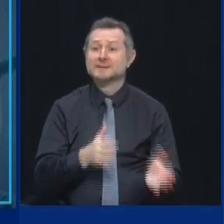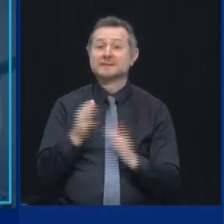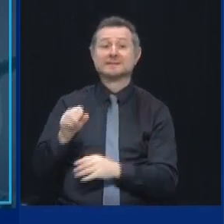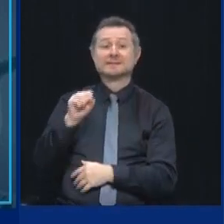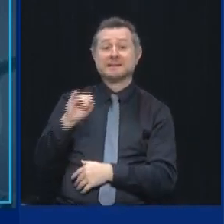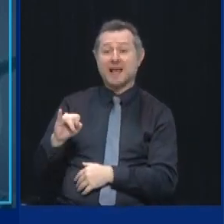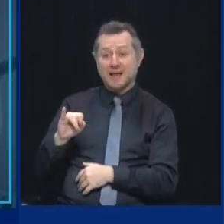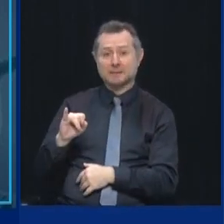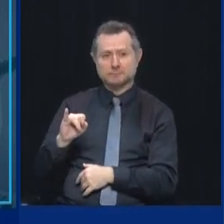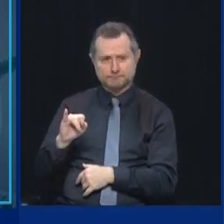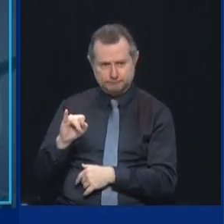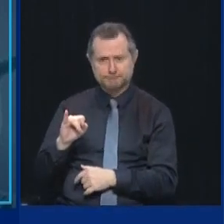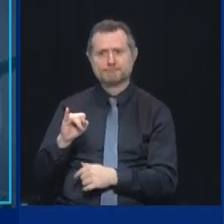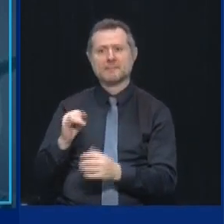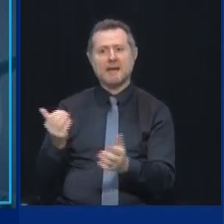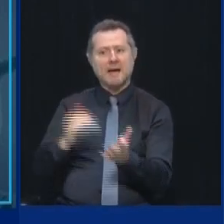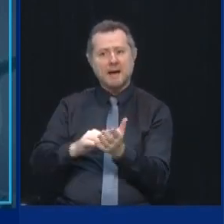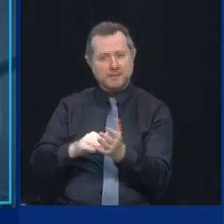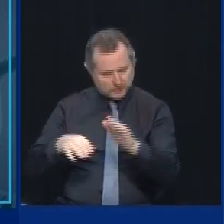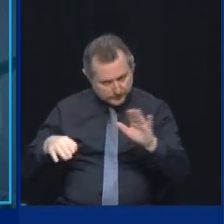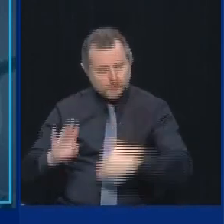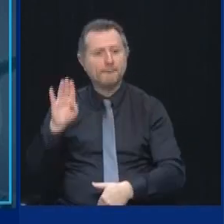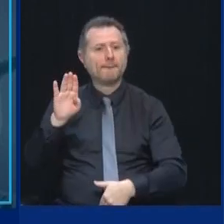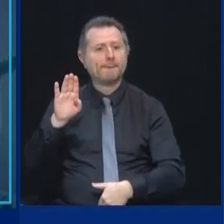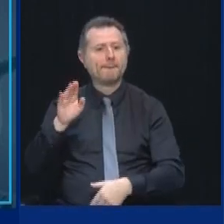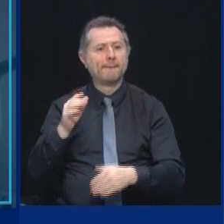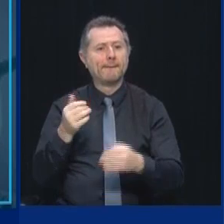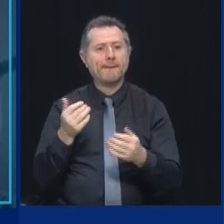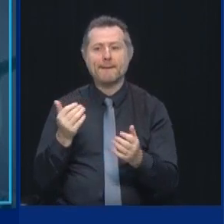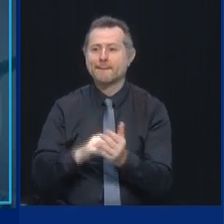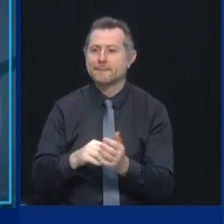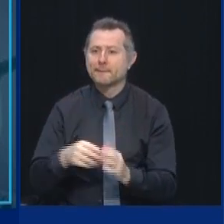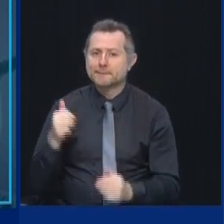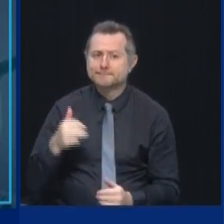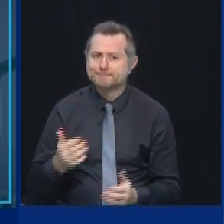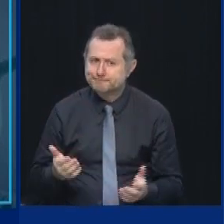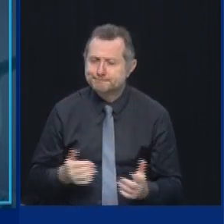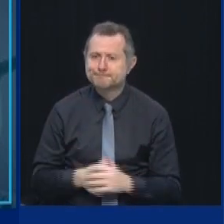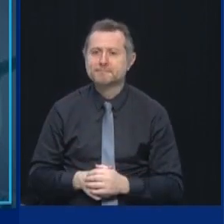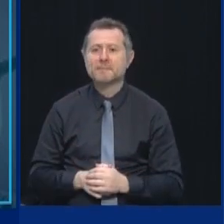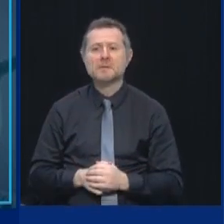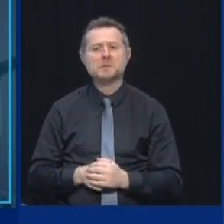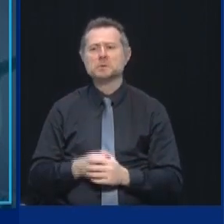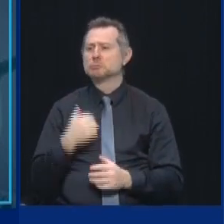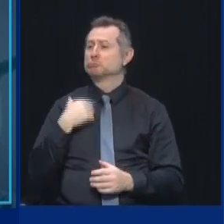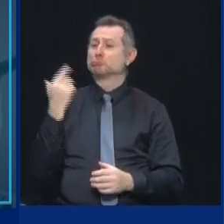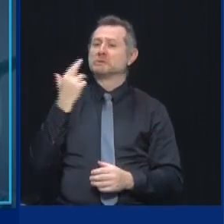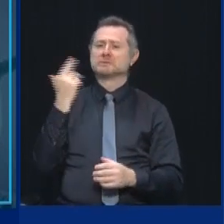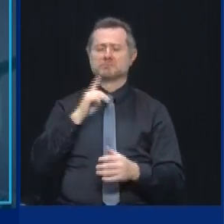PROLONGED PERIOD OF TIME. WESTERN NEW YORK. STATEN ISLAND IS BACK AT NUMBER